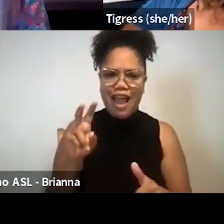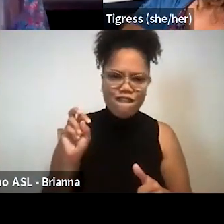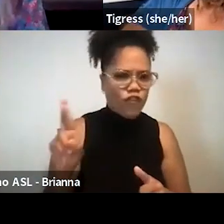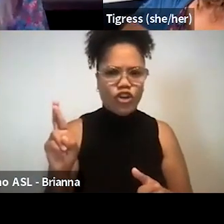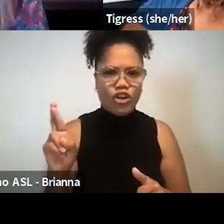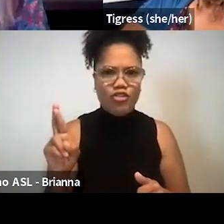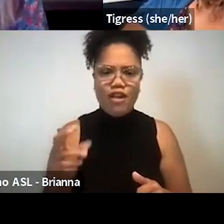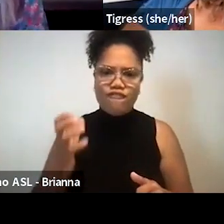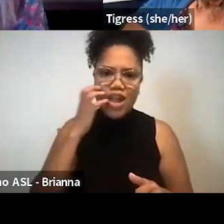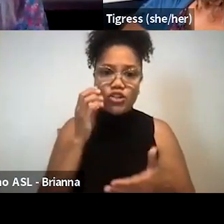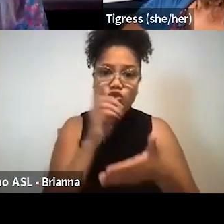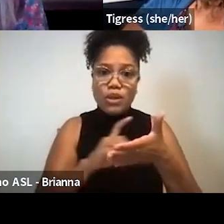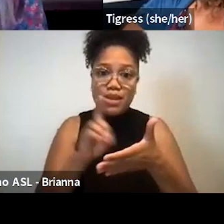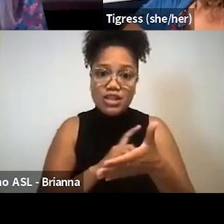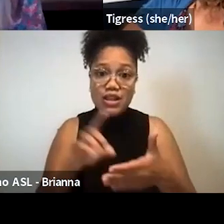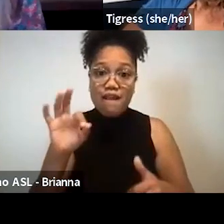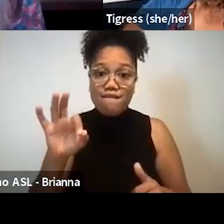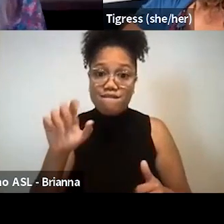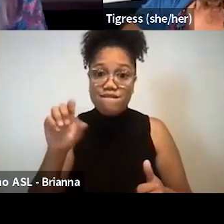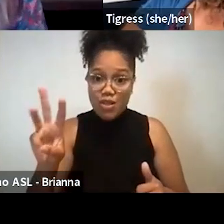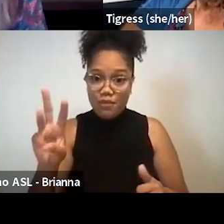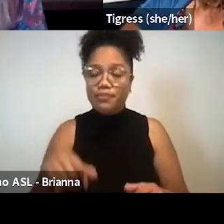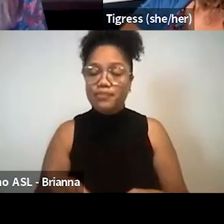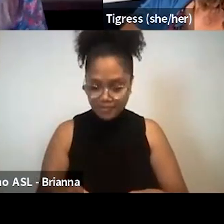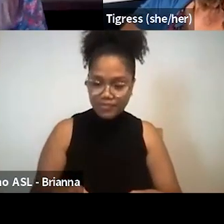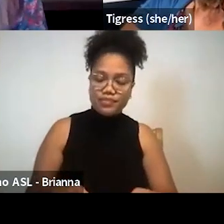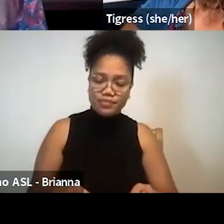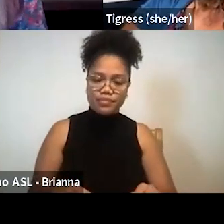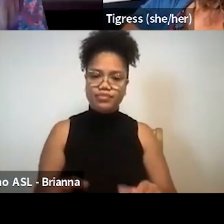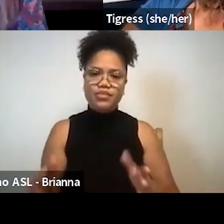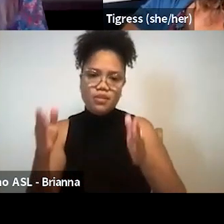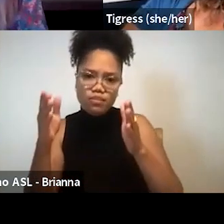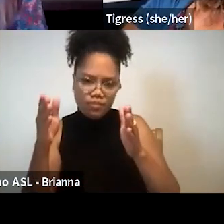That's Germination Fellowship as well. So it felt like